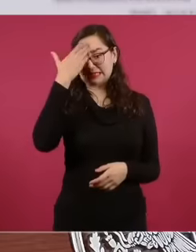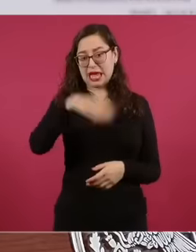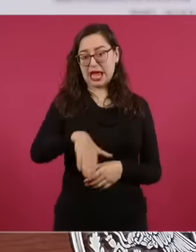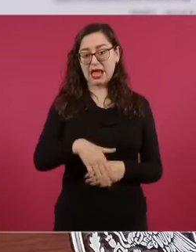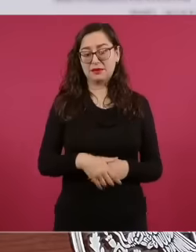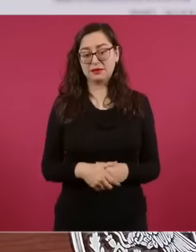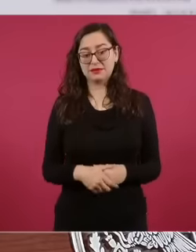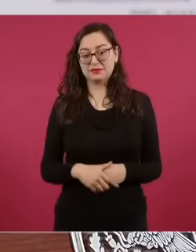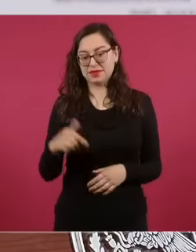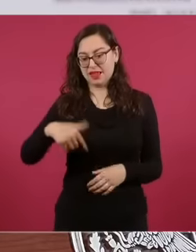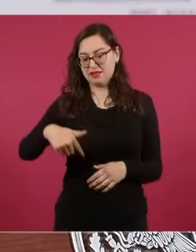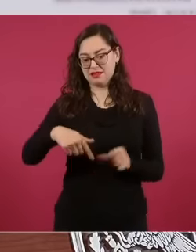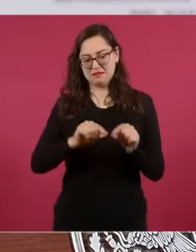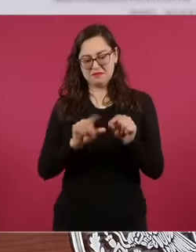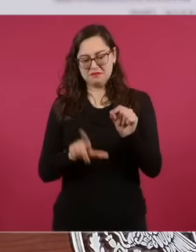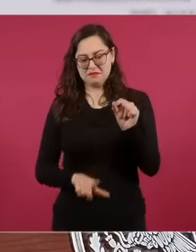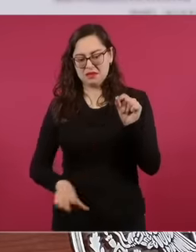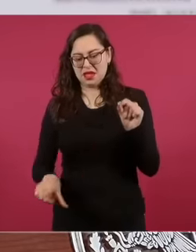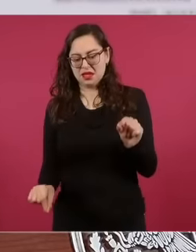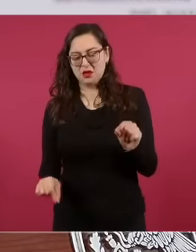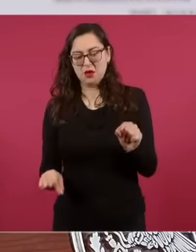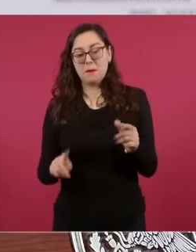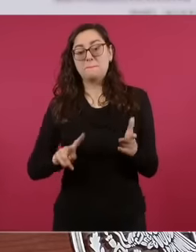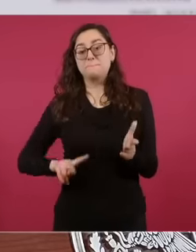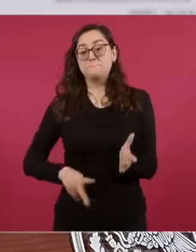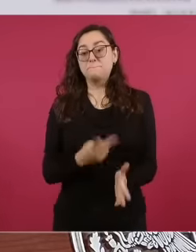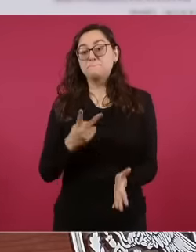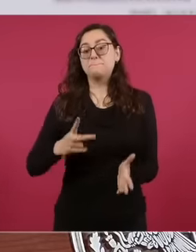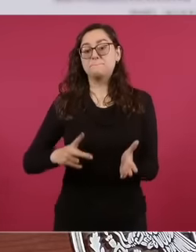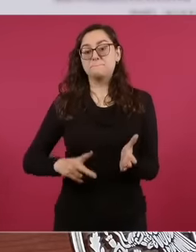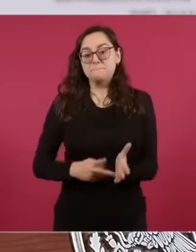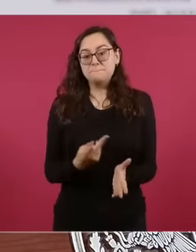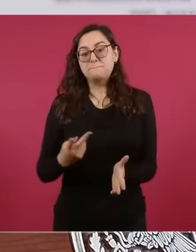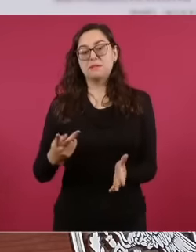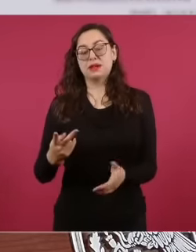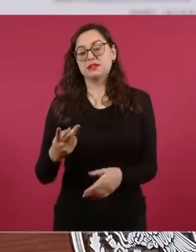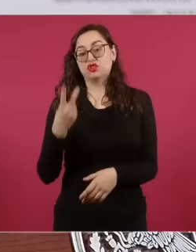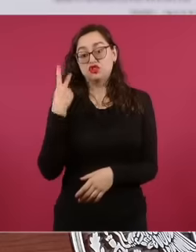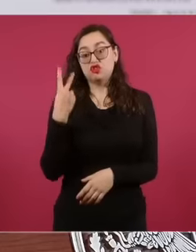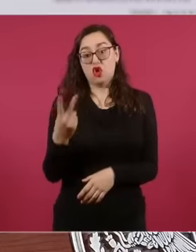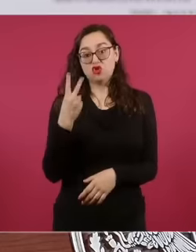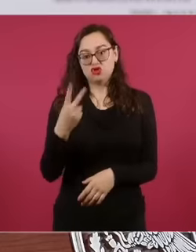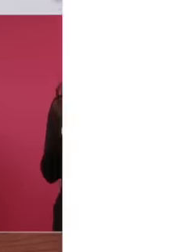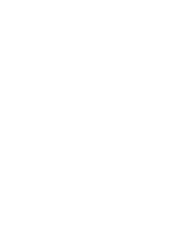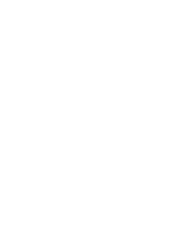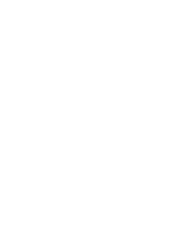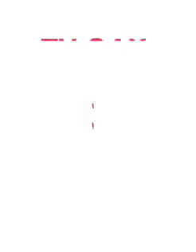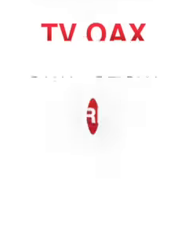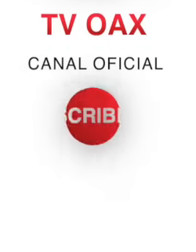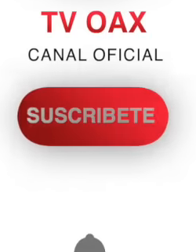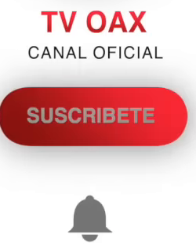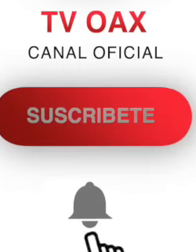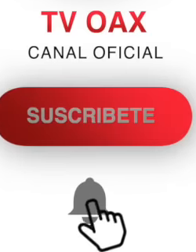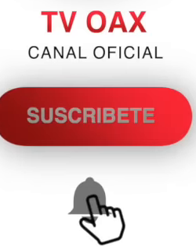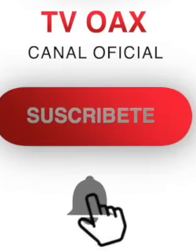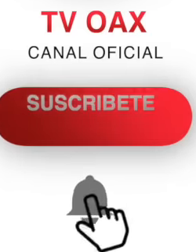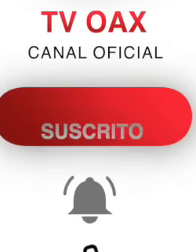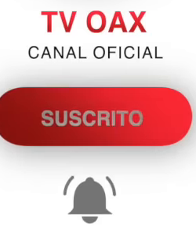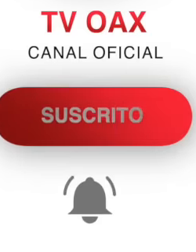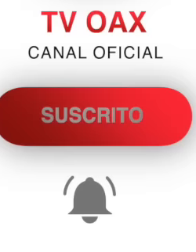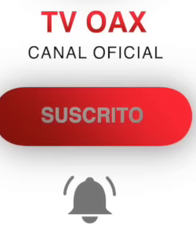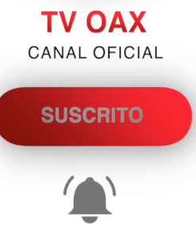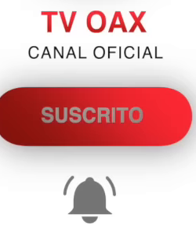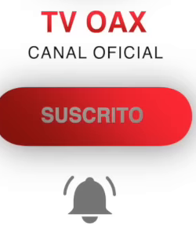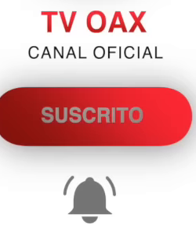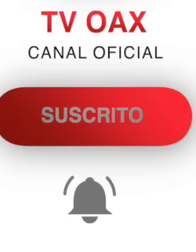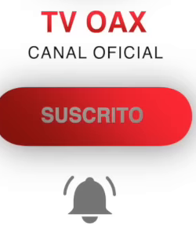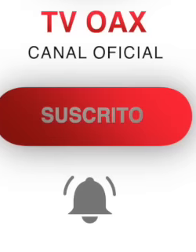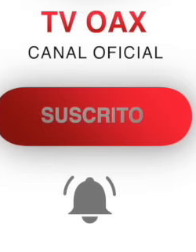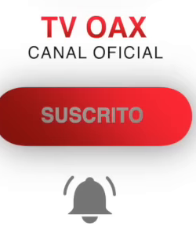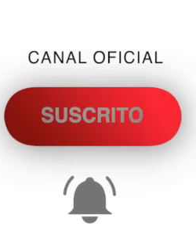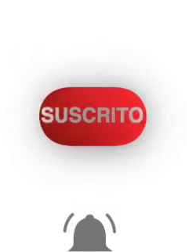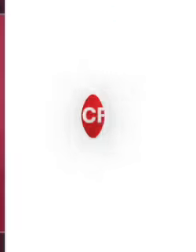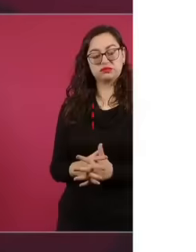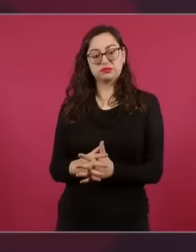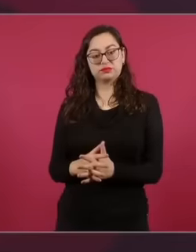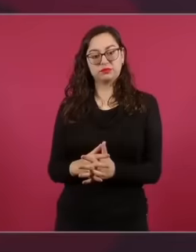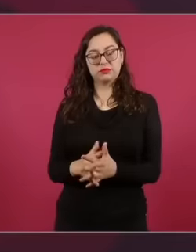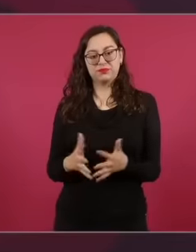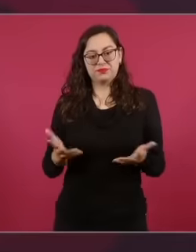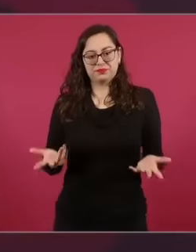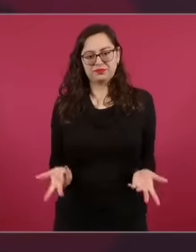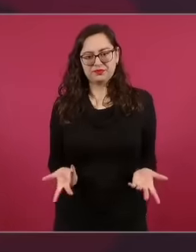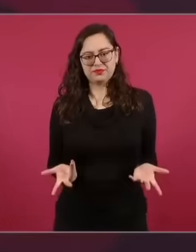invaded twice unjustly in an arrogant way